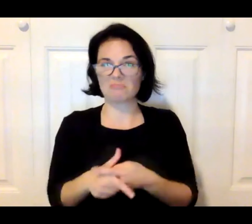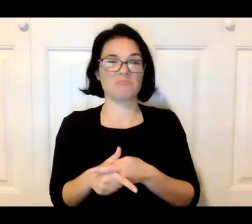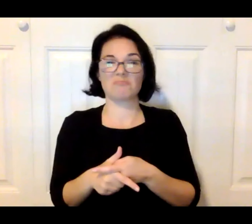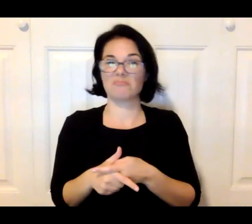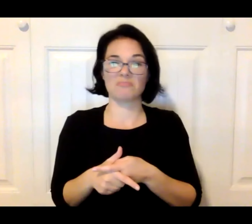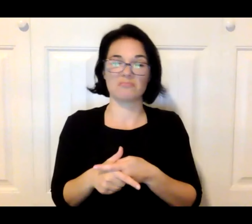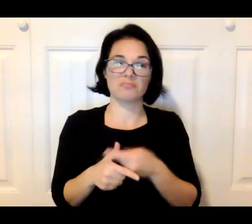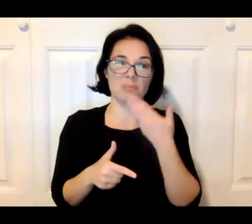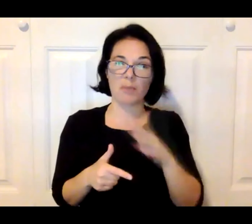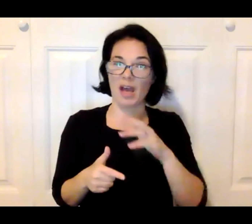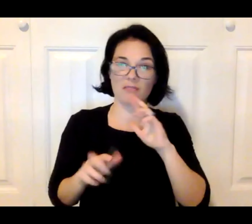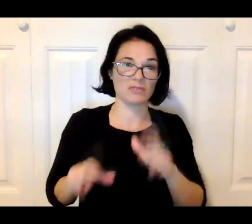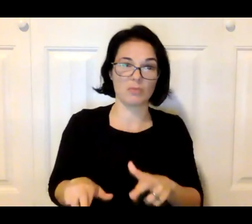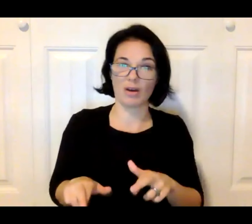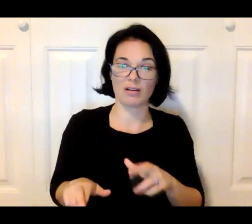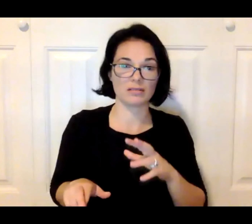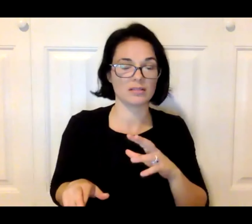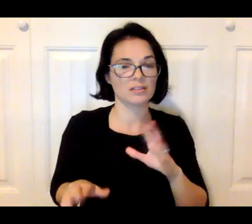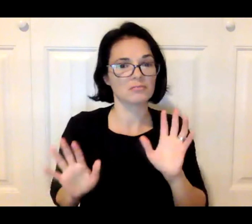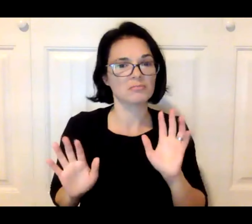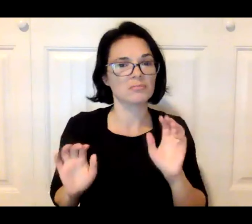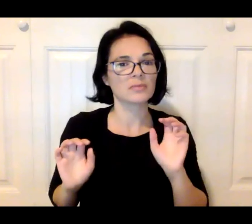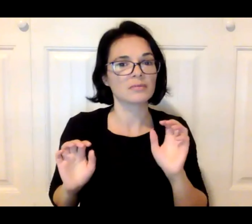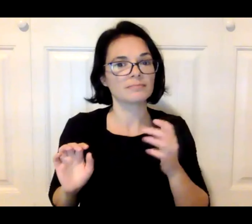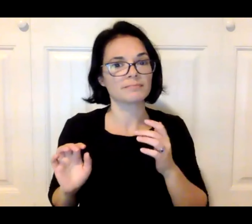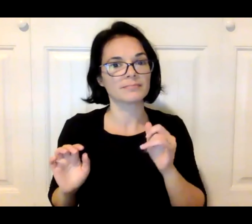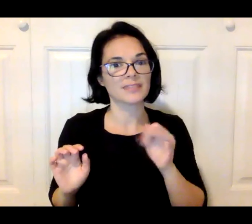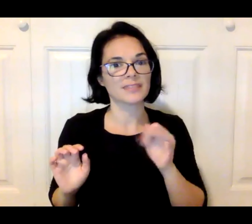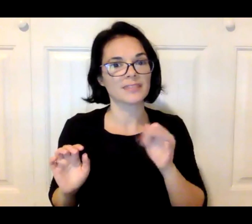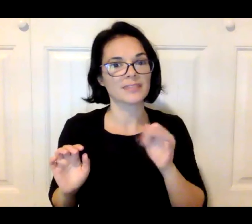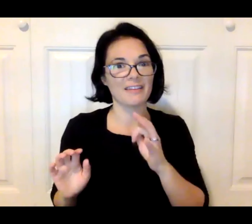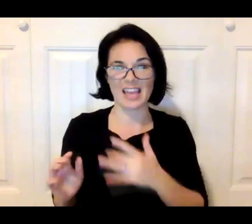I have a video on properly wearing masks. Also,